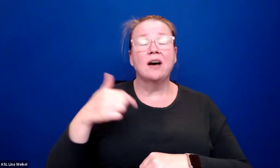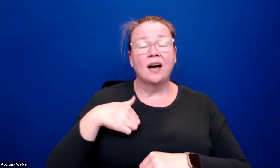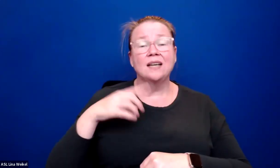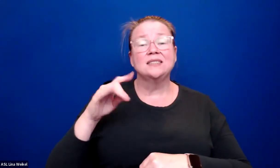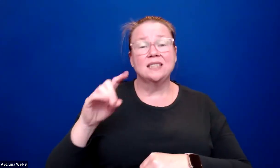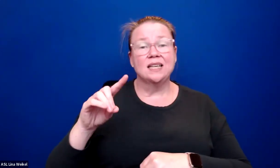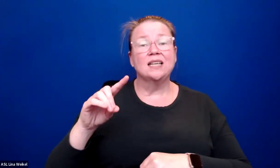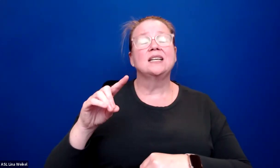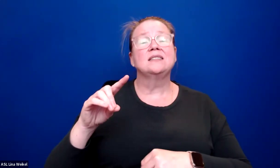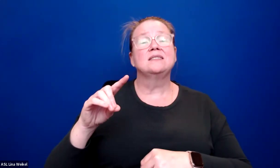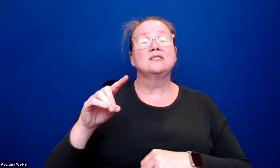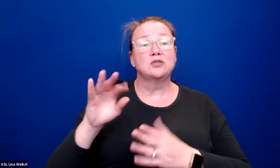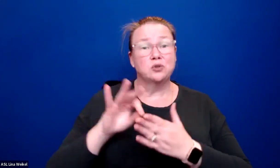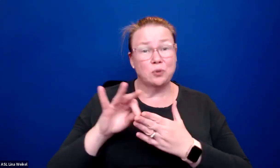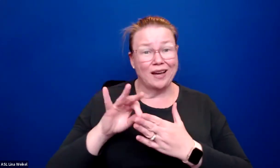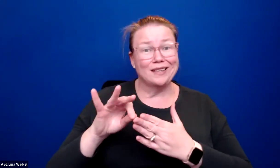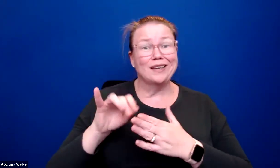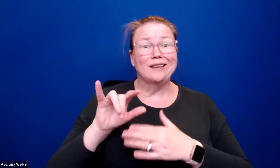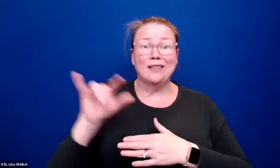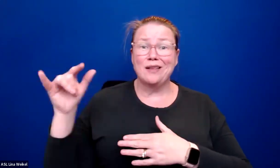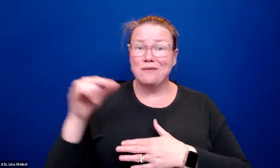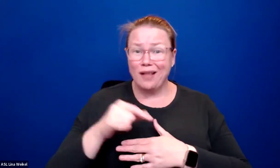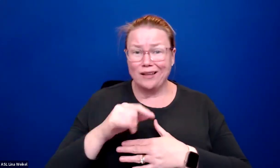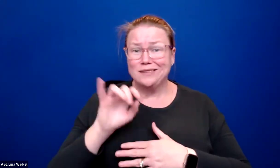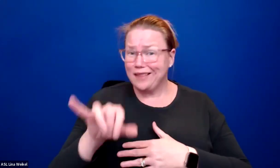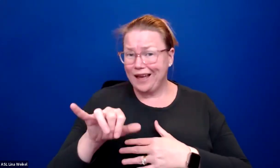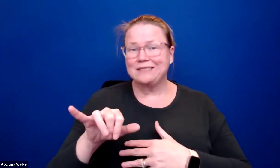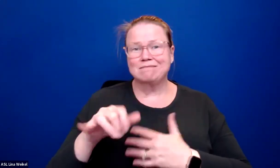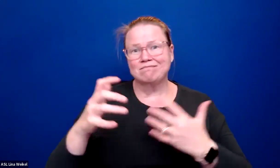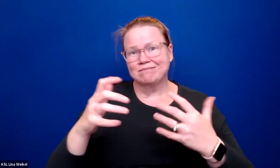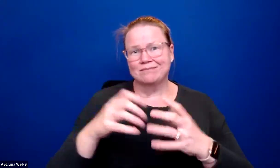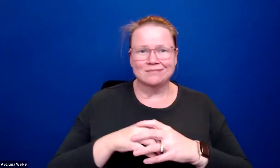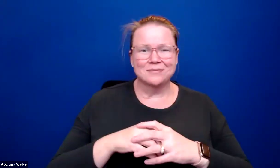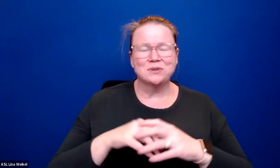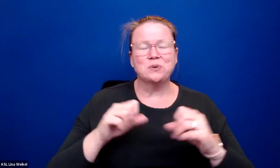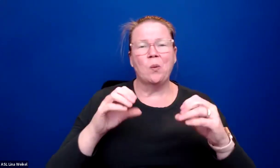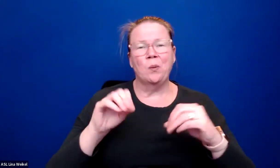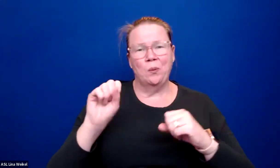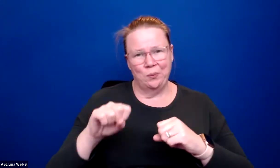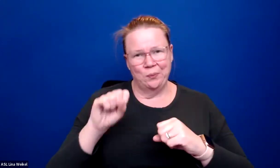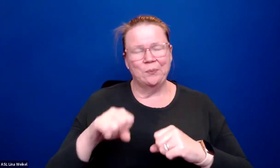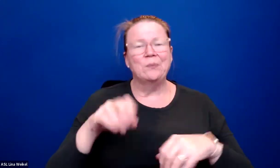Elissa w/ APRIL: you know the tracking and the flights. And this things like that. Elissa w/ APRIL: So yeah, definitely.